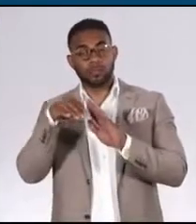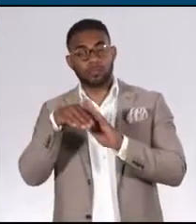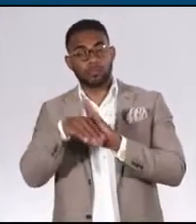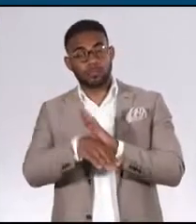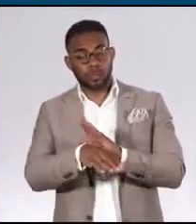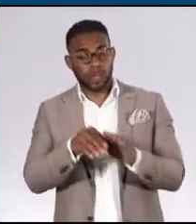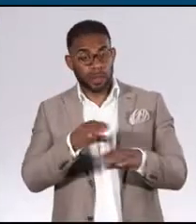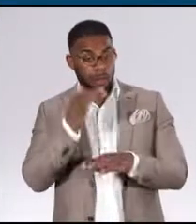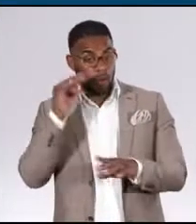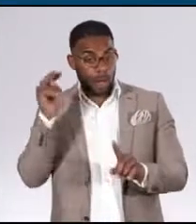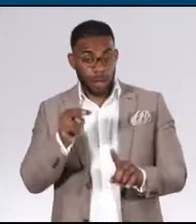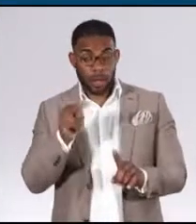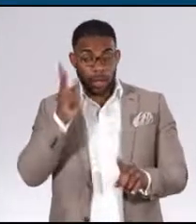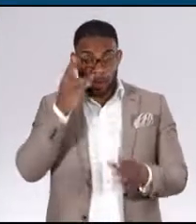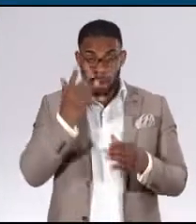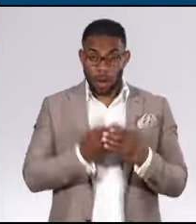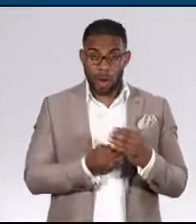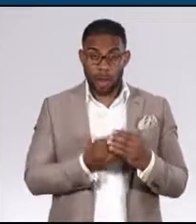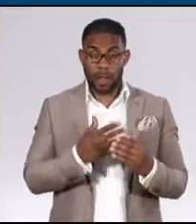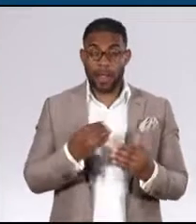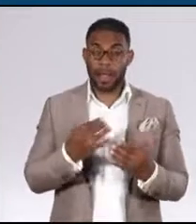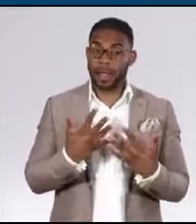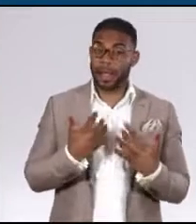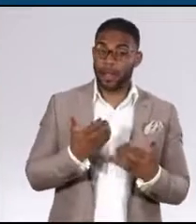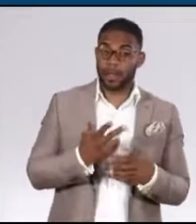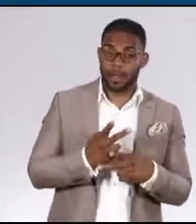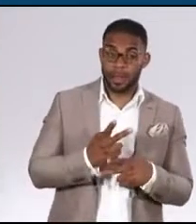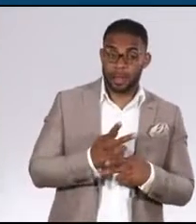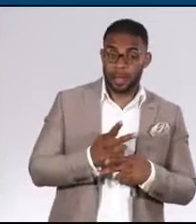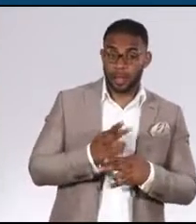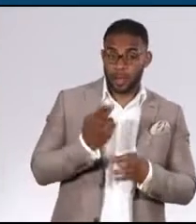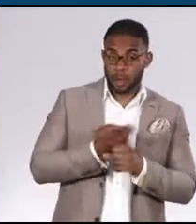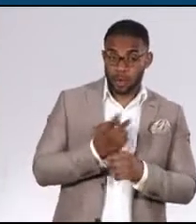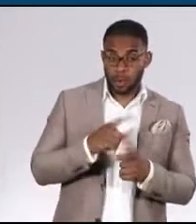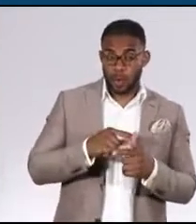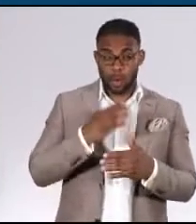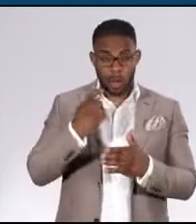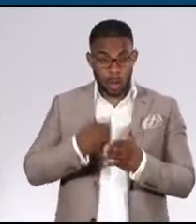If we look at hearing loss and uh health care utilization outcomes or health care costs outcomes,